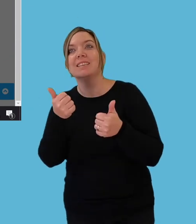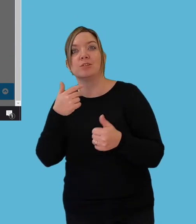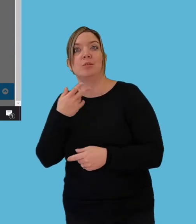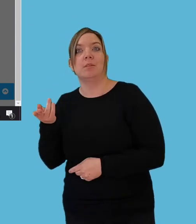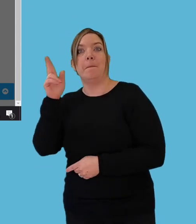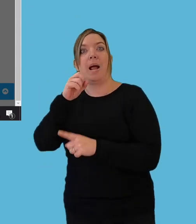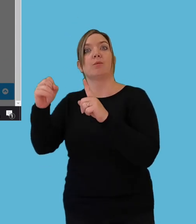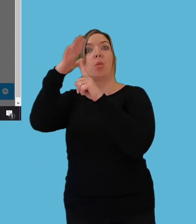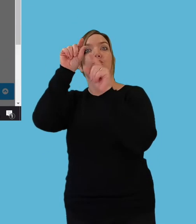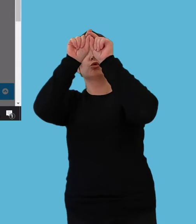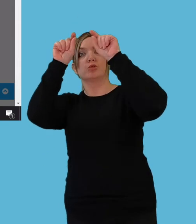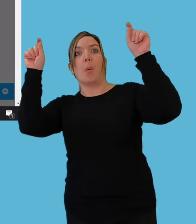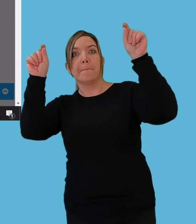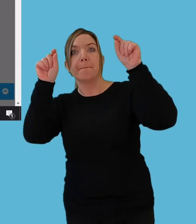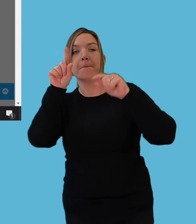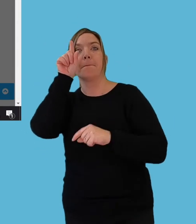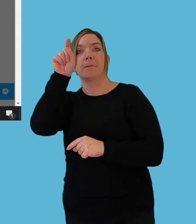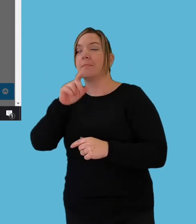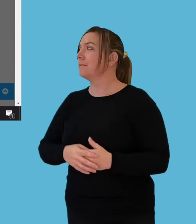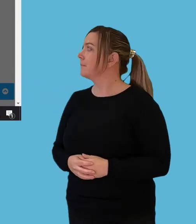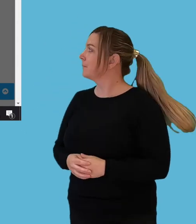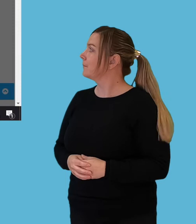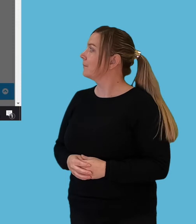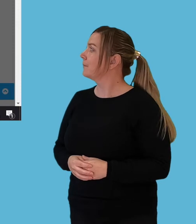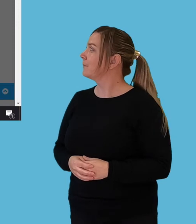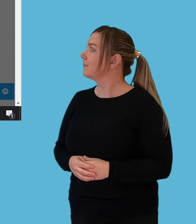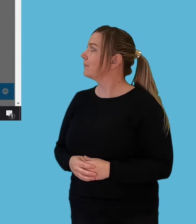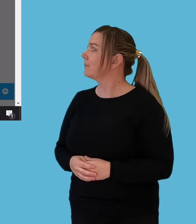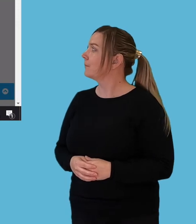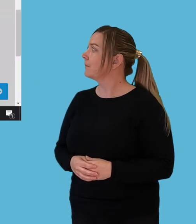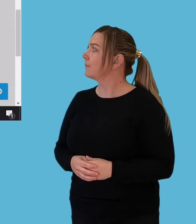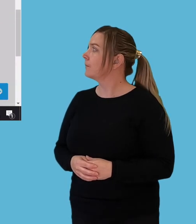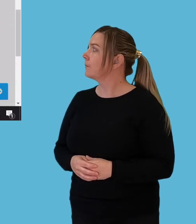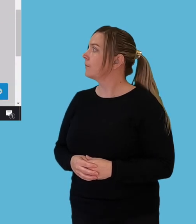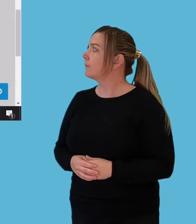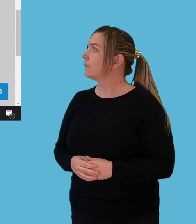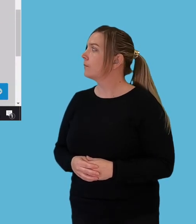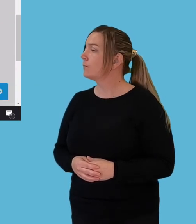When I've finished, all I need to do is just scroll back up to the top, and press the cross in the right-hand corner.